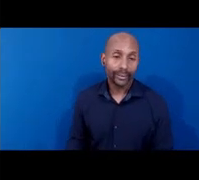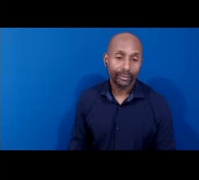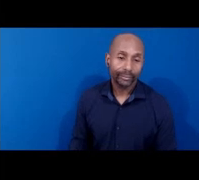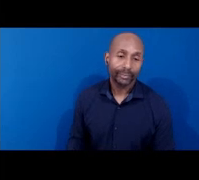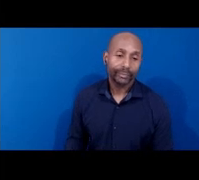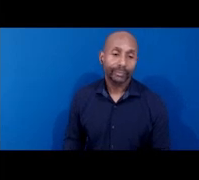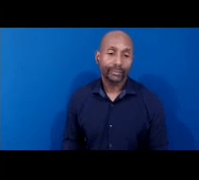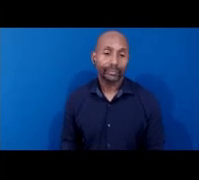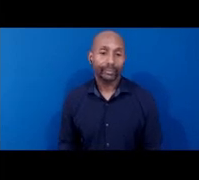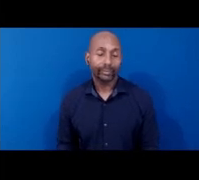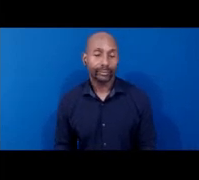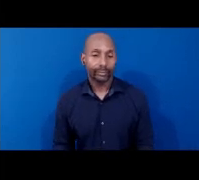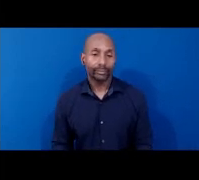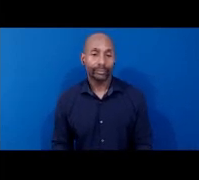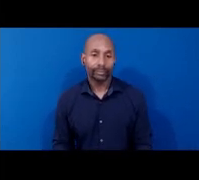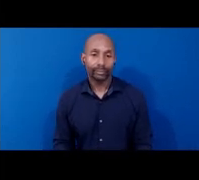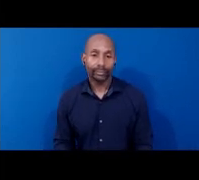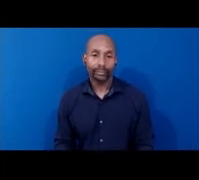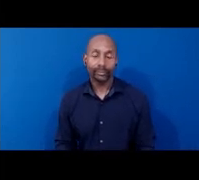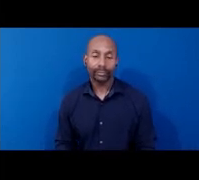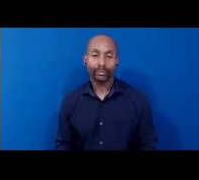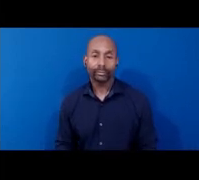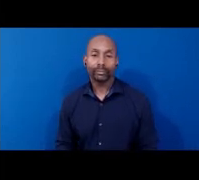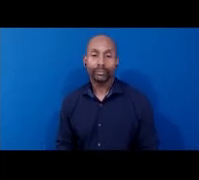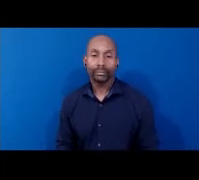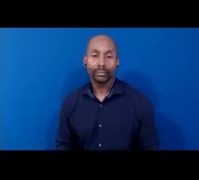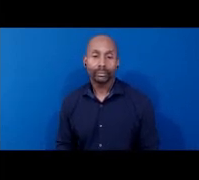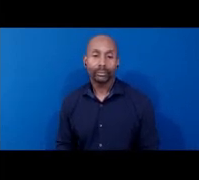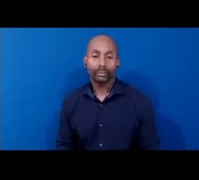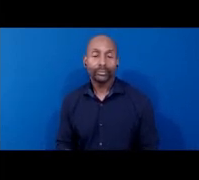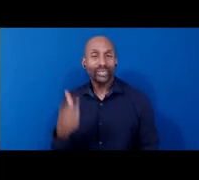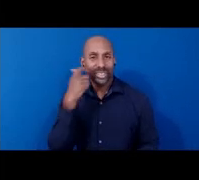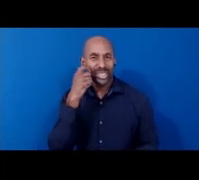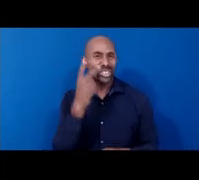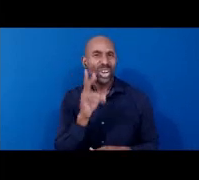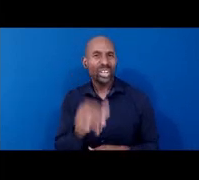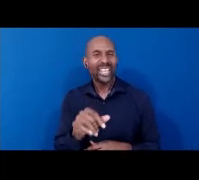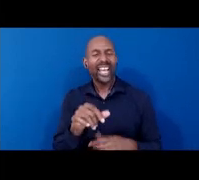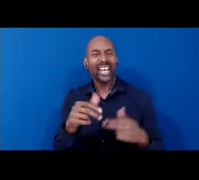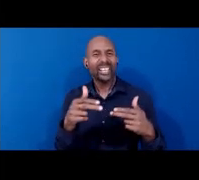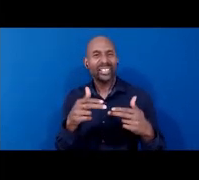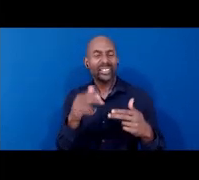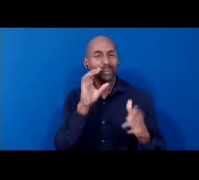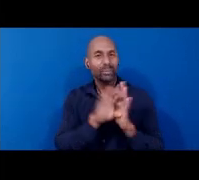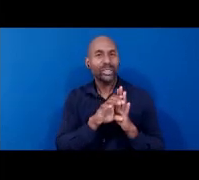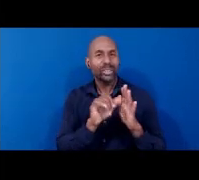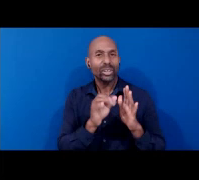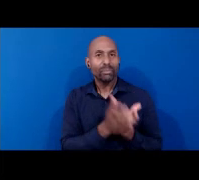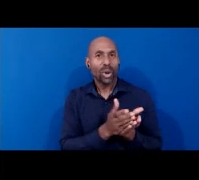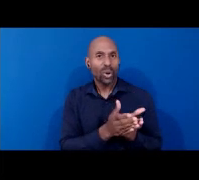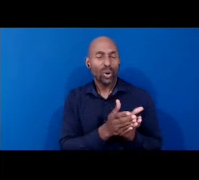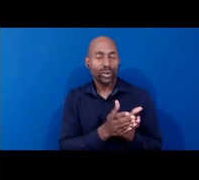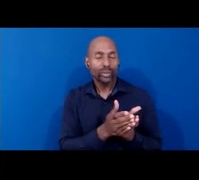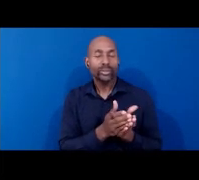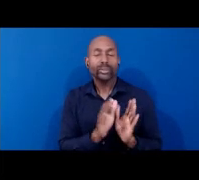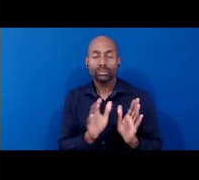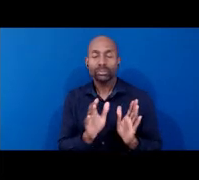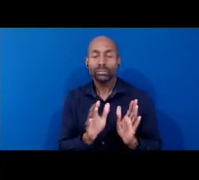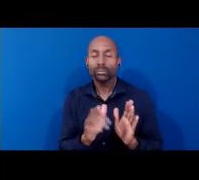And So what we did, you saw an image of a boat and people bailing, bailing out the boat. What we want to do is we wanted to learn how we could stop